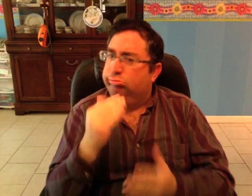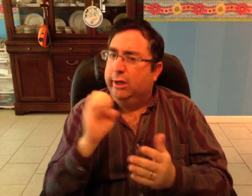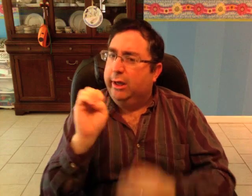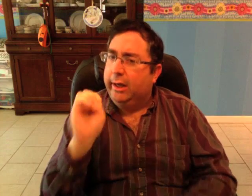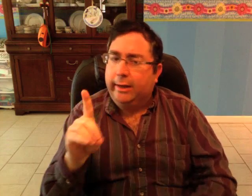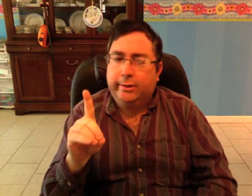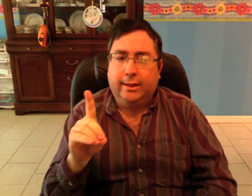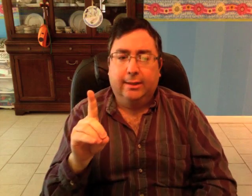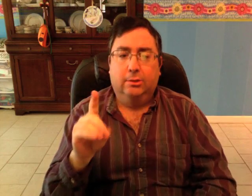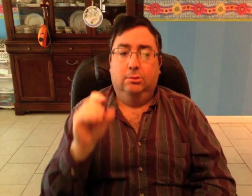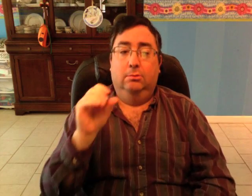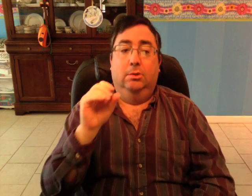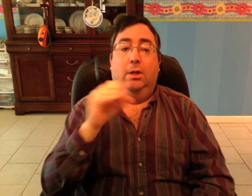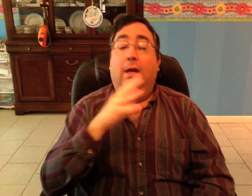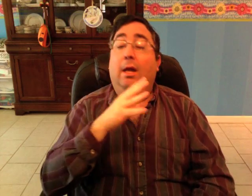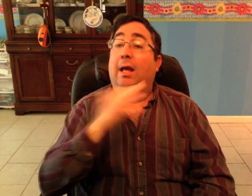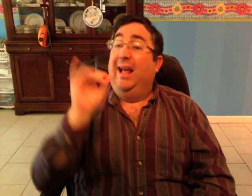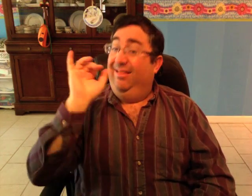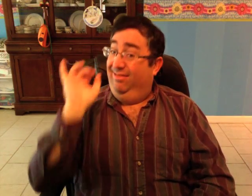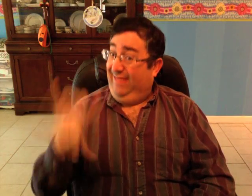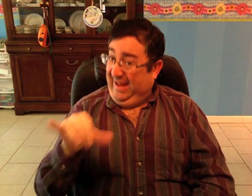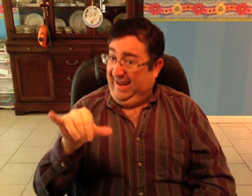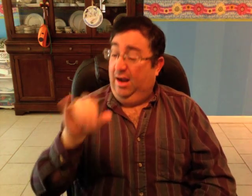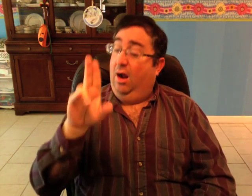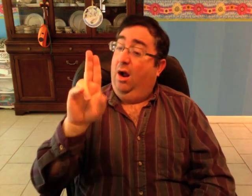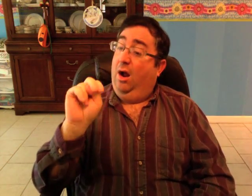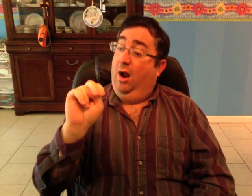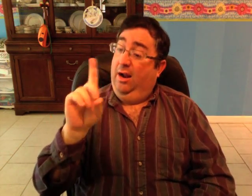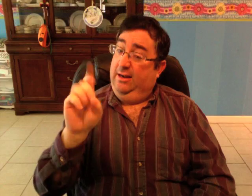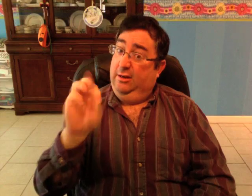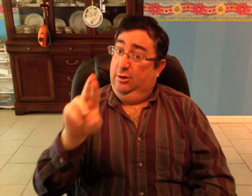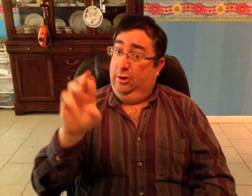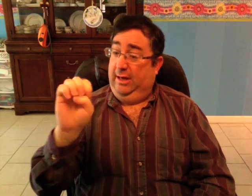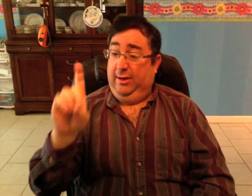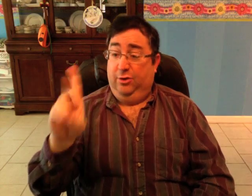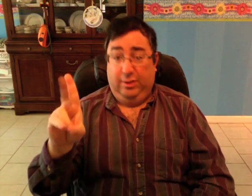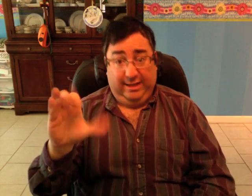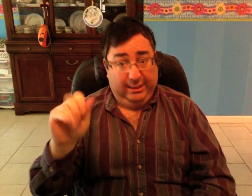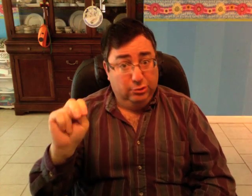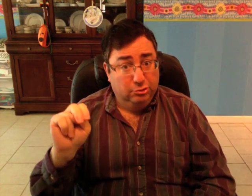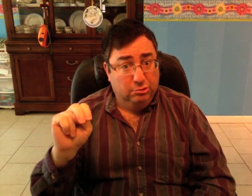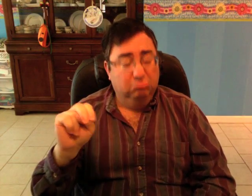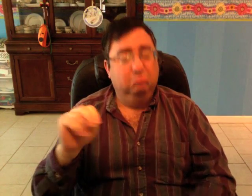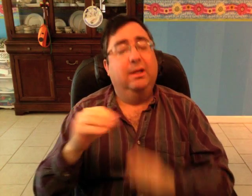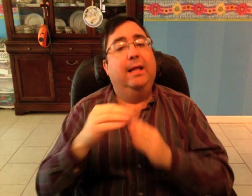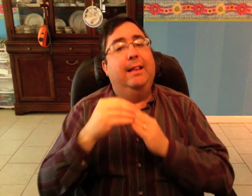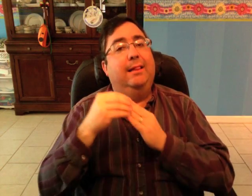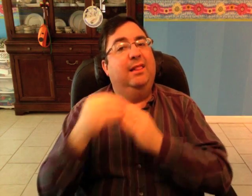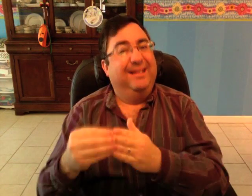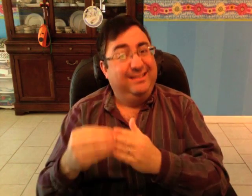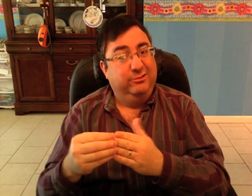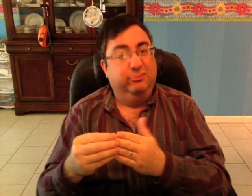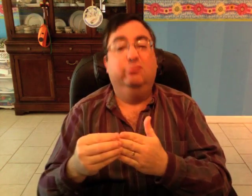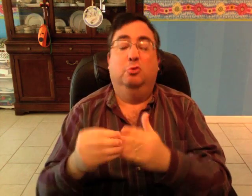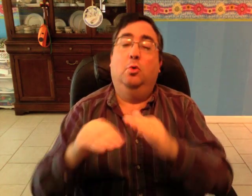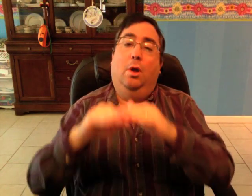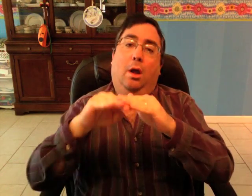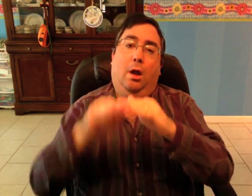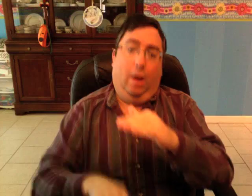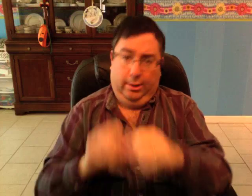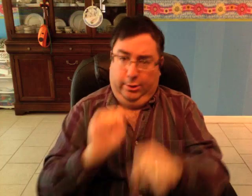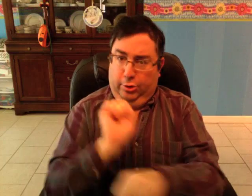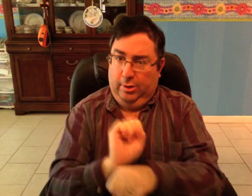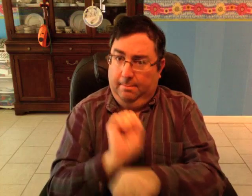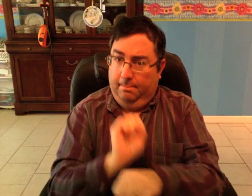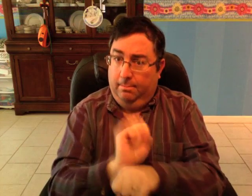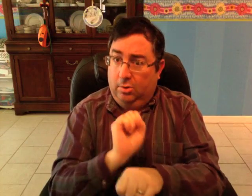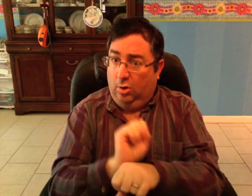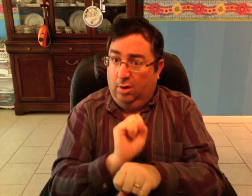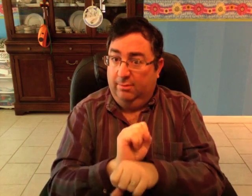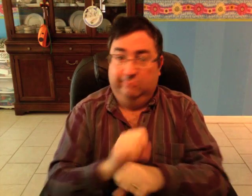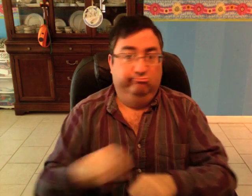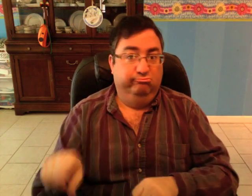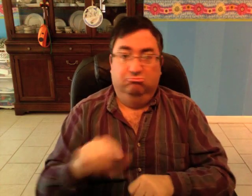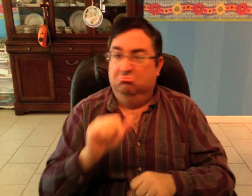and that undereducation leads to "underemployment"